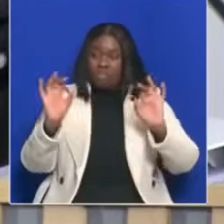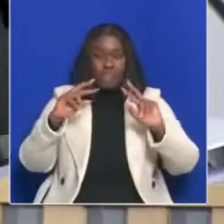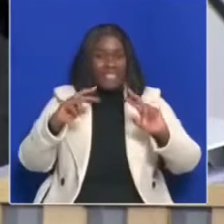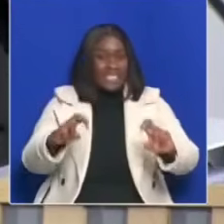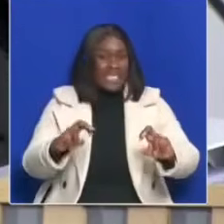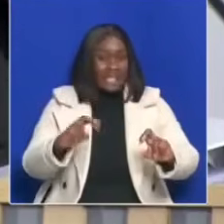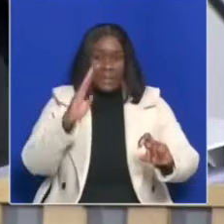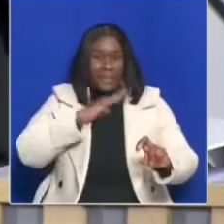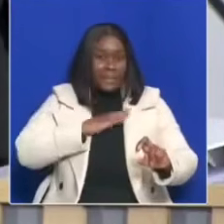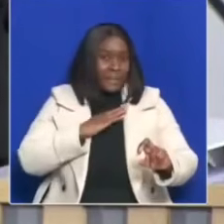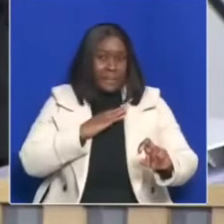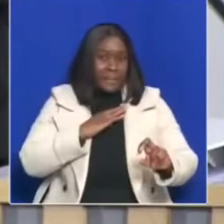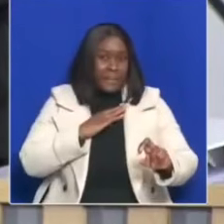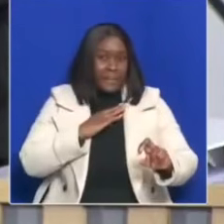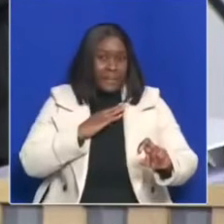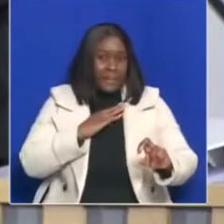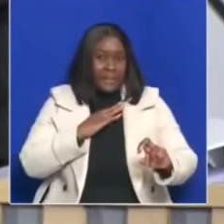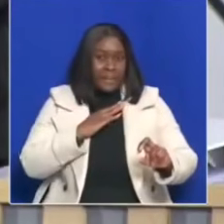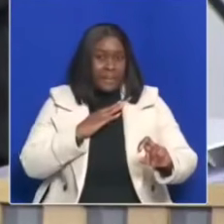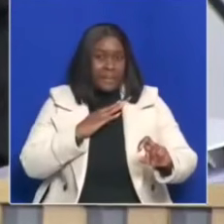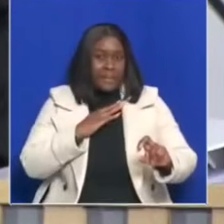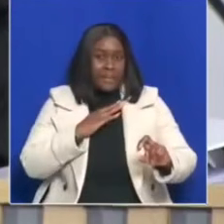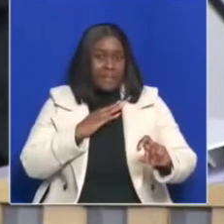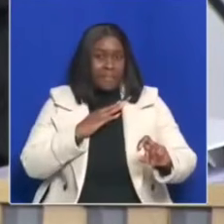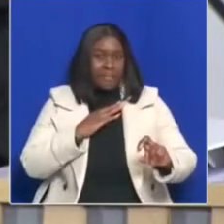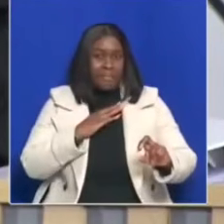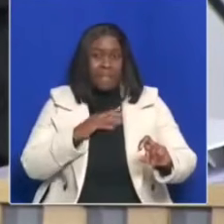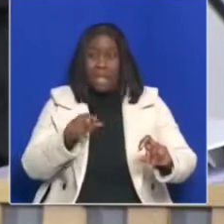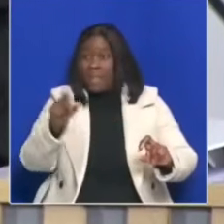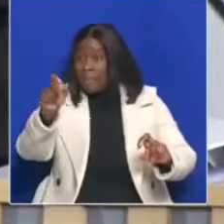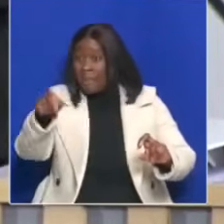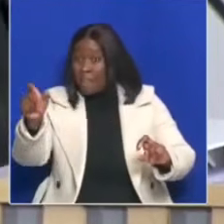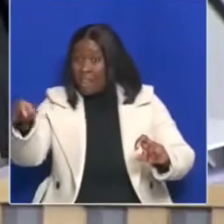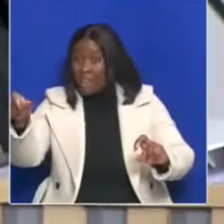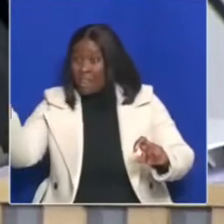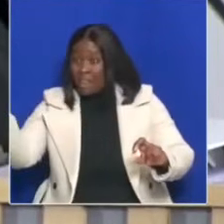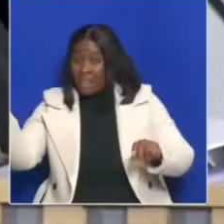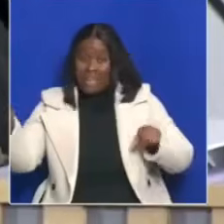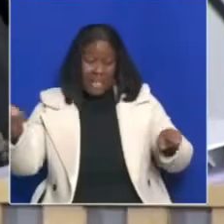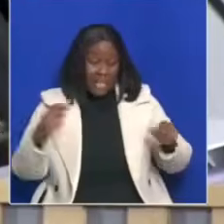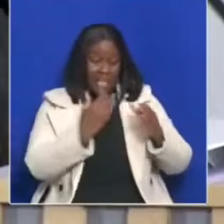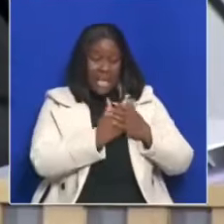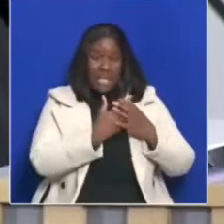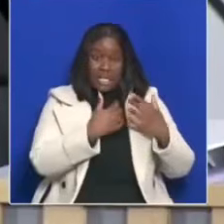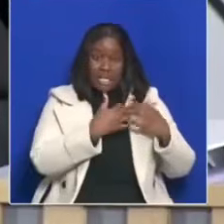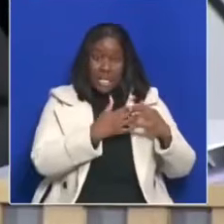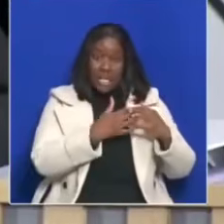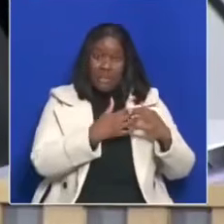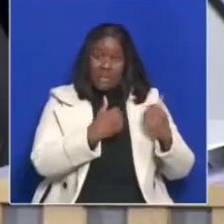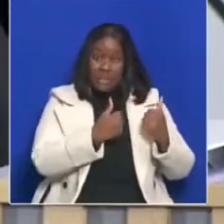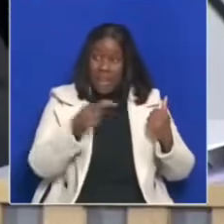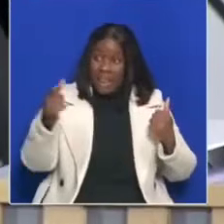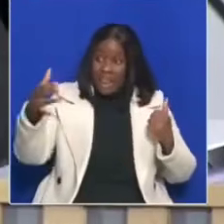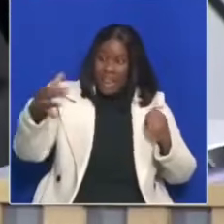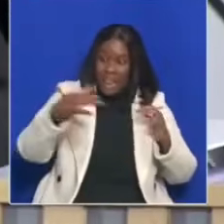to to link those suspects to the case. and and in the operations they don't involve the